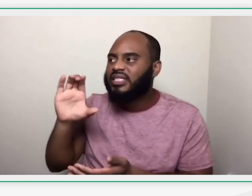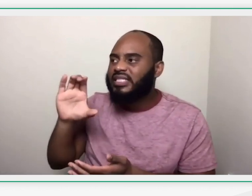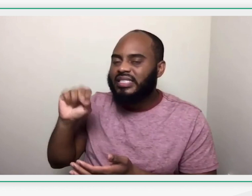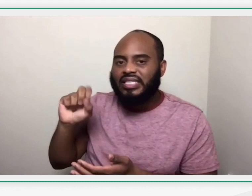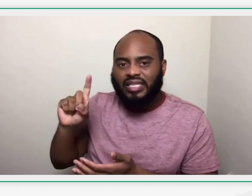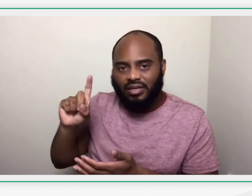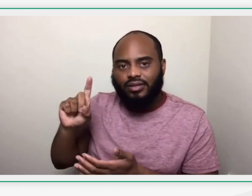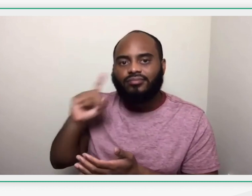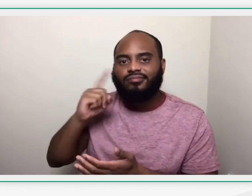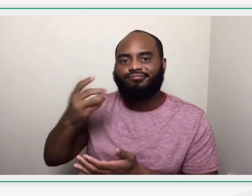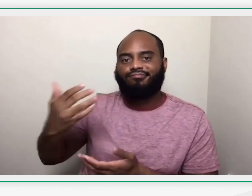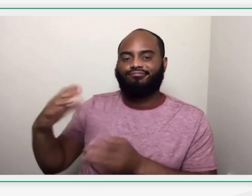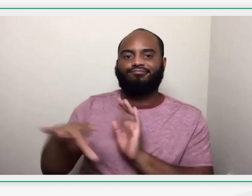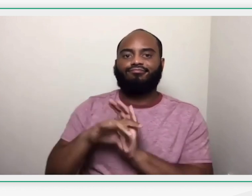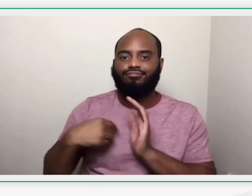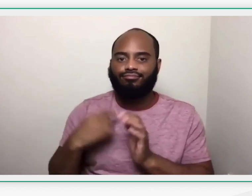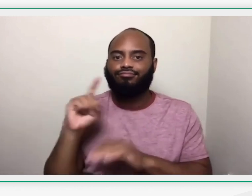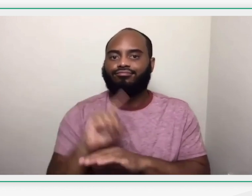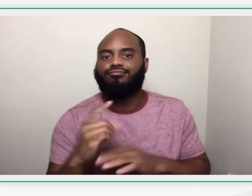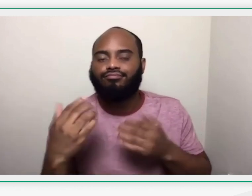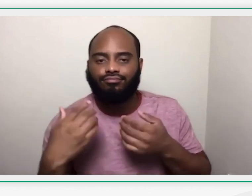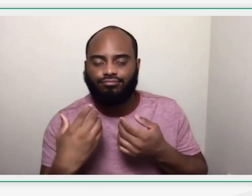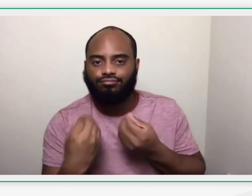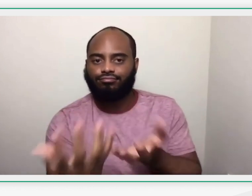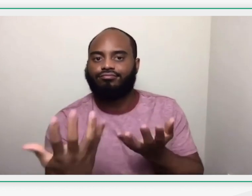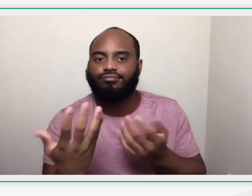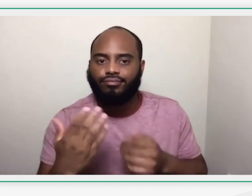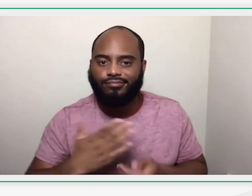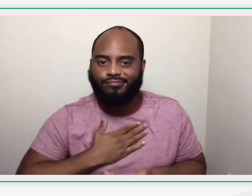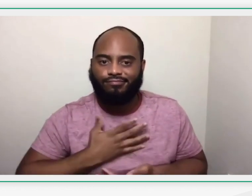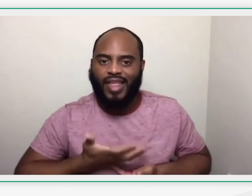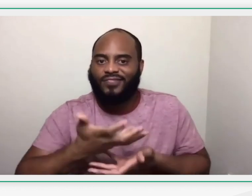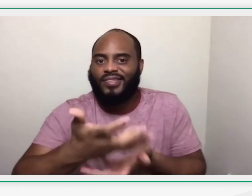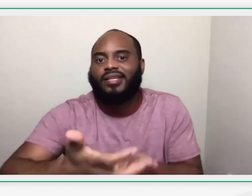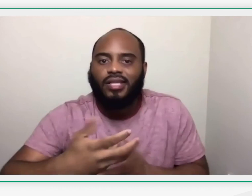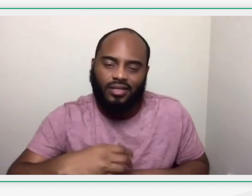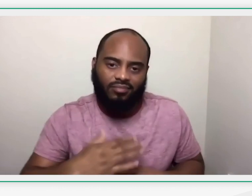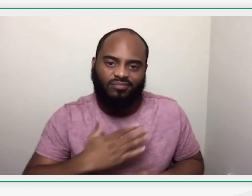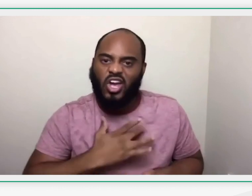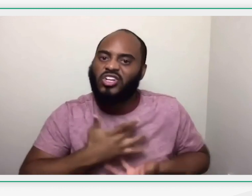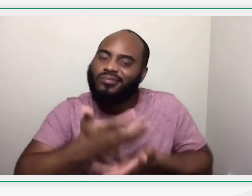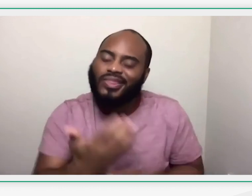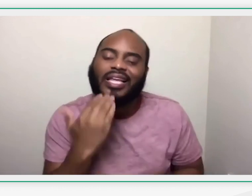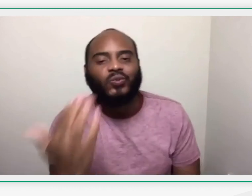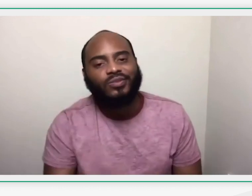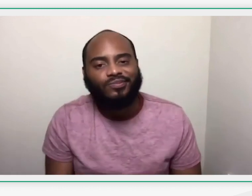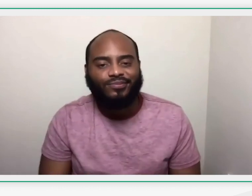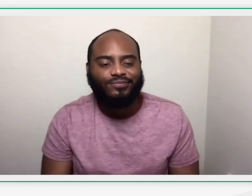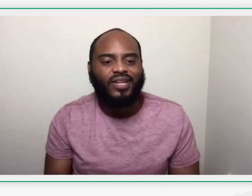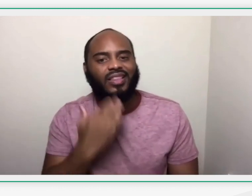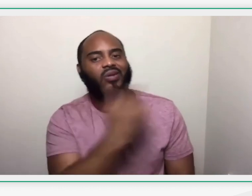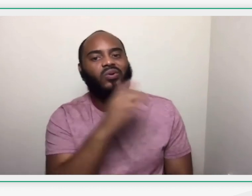Again, I'd like to express my gratitude and thanks, CSD, for inviting me to present, which I have done from the bottom of my heart.